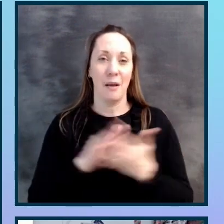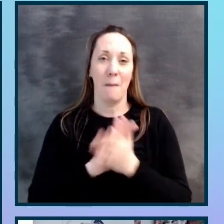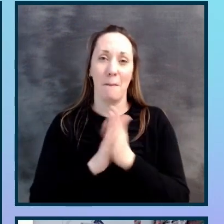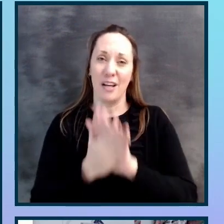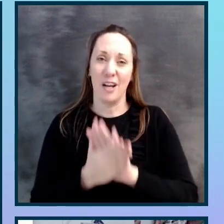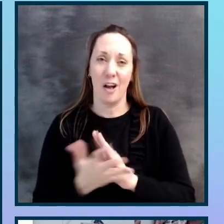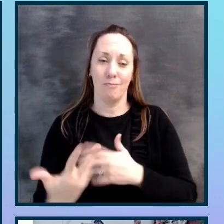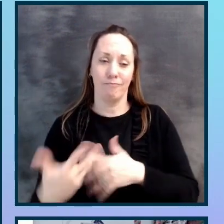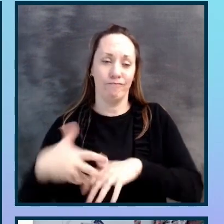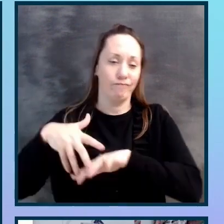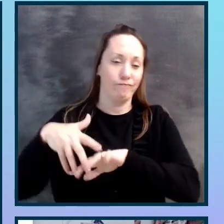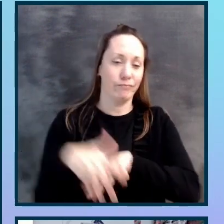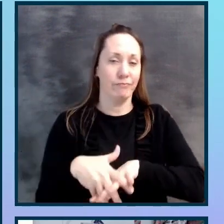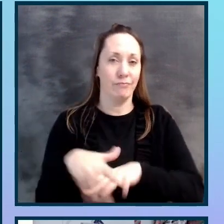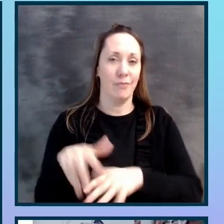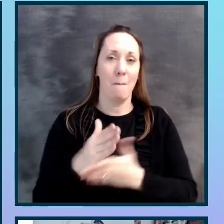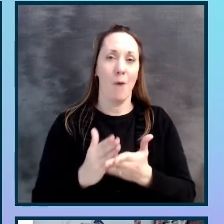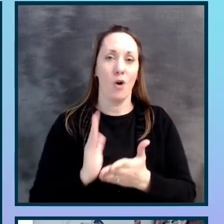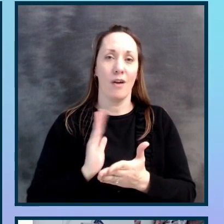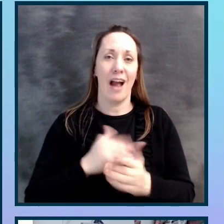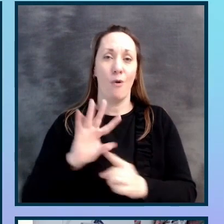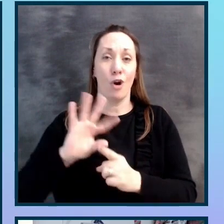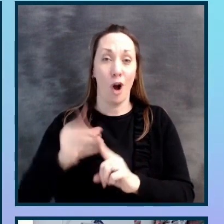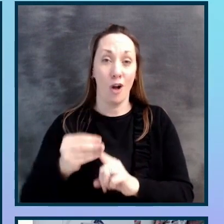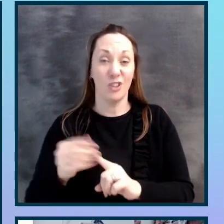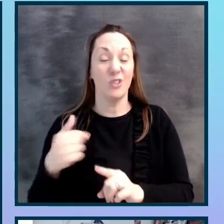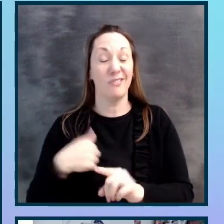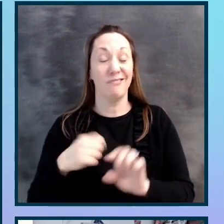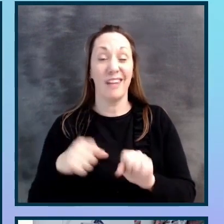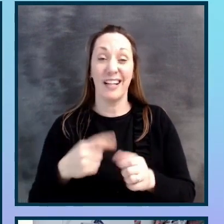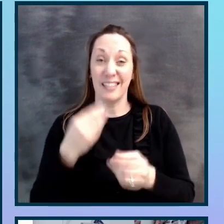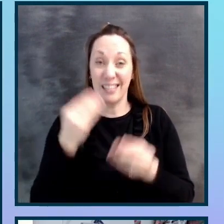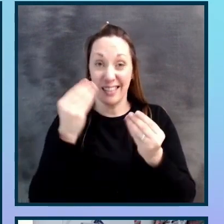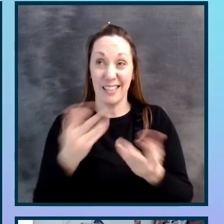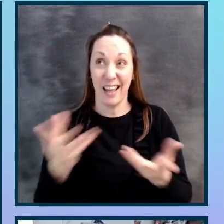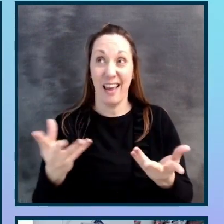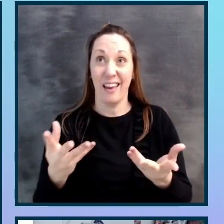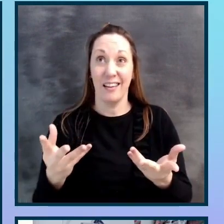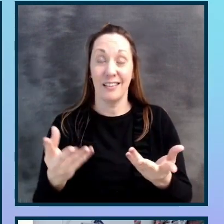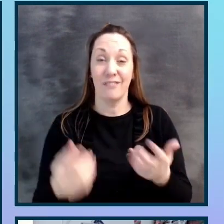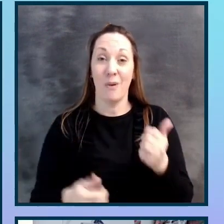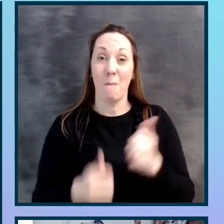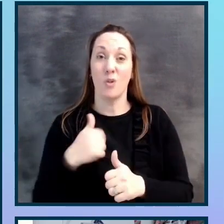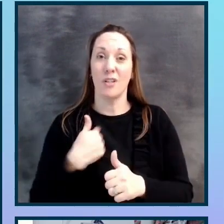as part of our culture. I can honestly say that for those of us who have been advocates for accessibility,